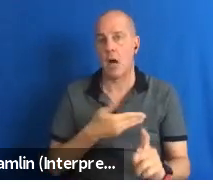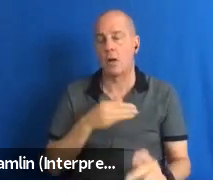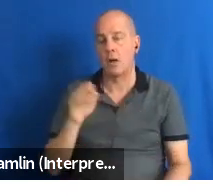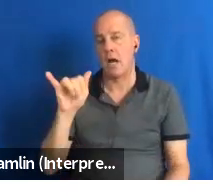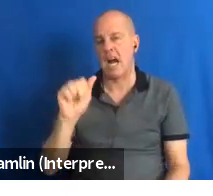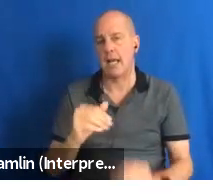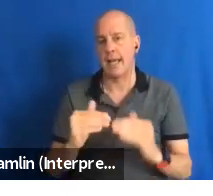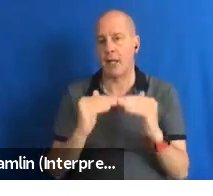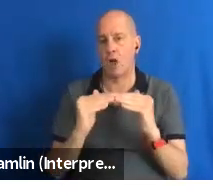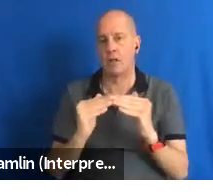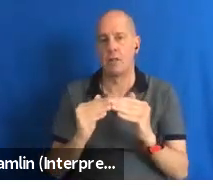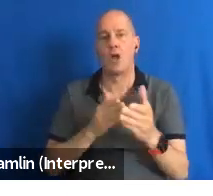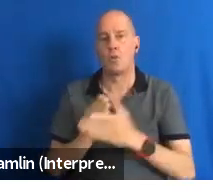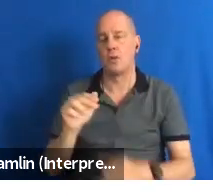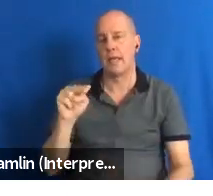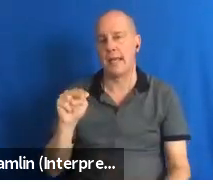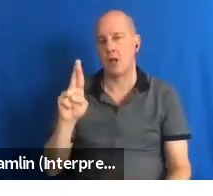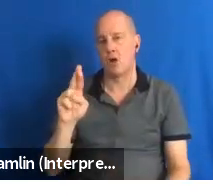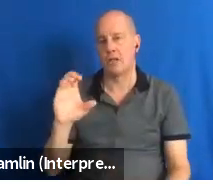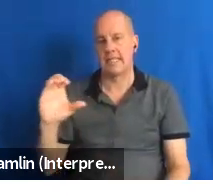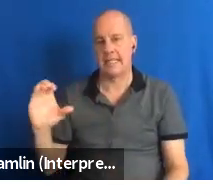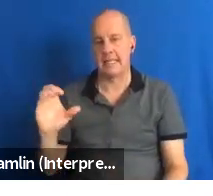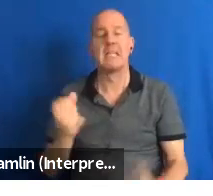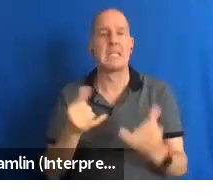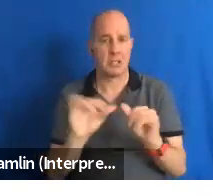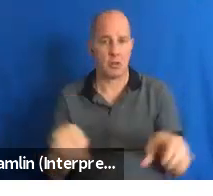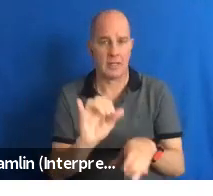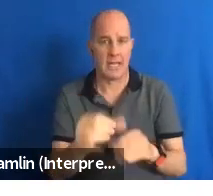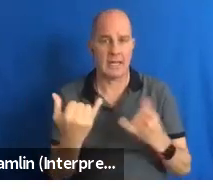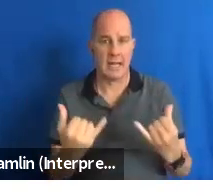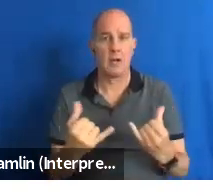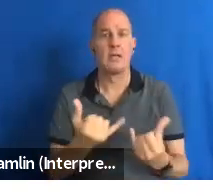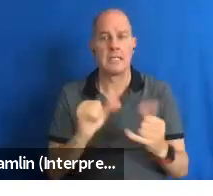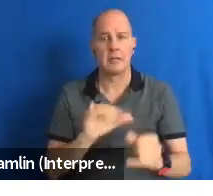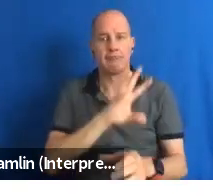through the NRCC and we are still doing it now. Still engaging in dialogue with